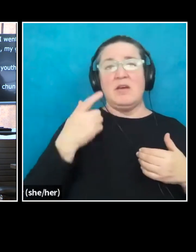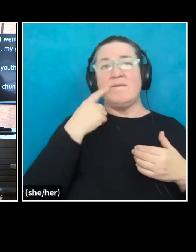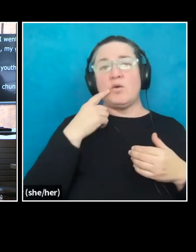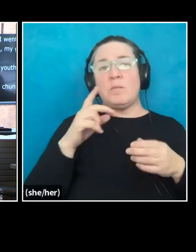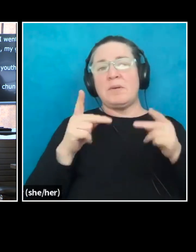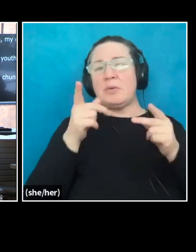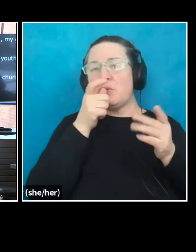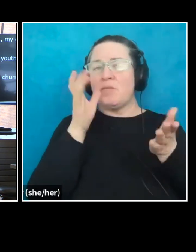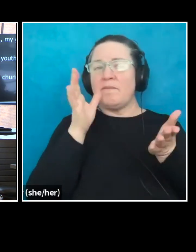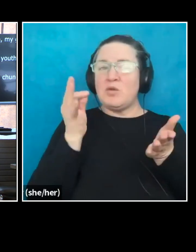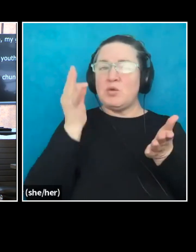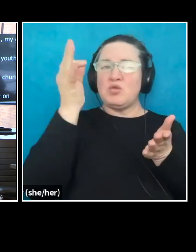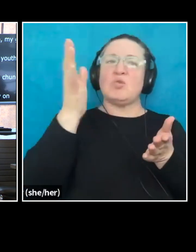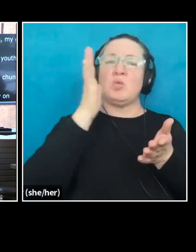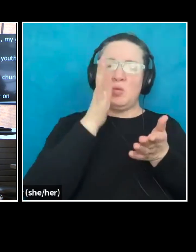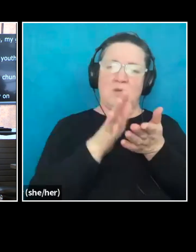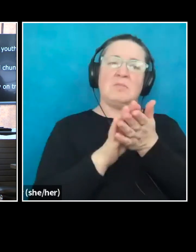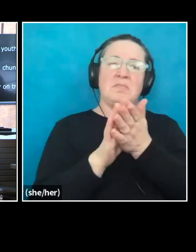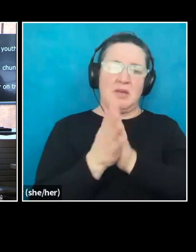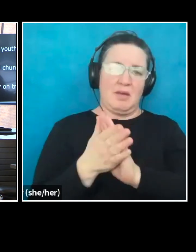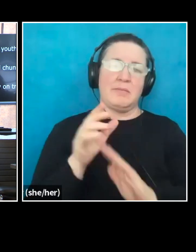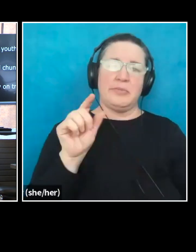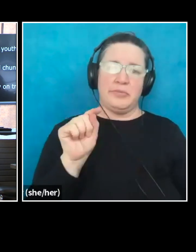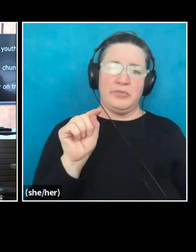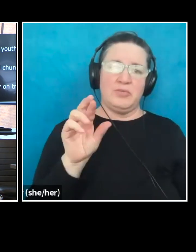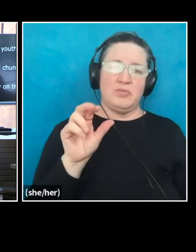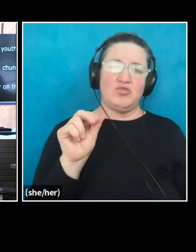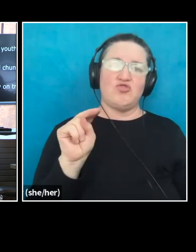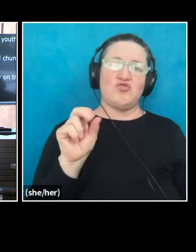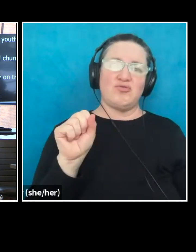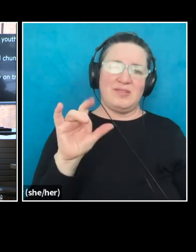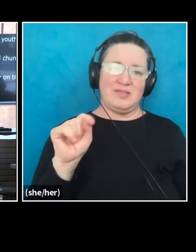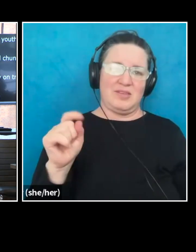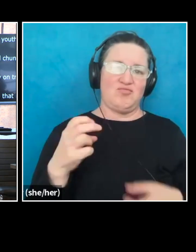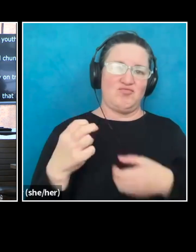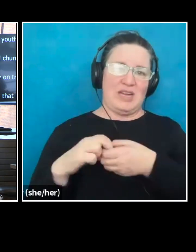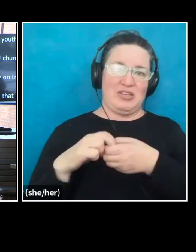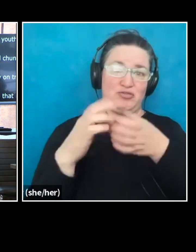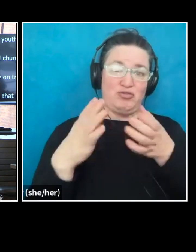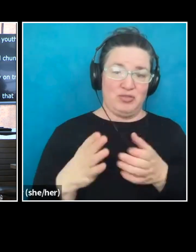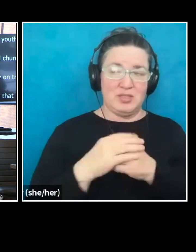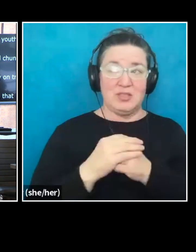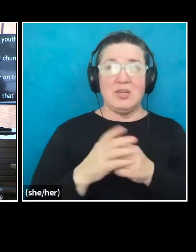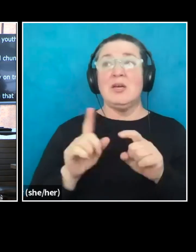involving that missing chunk of sidewalk was gnarly but it got fixed. Um the city somehow